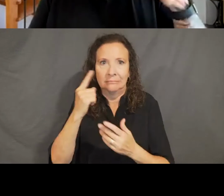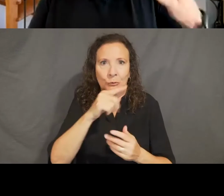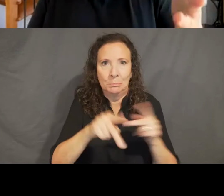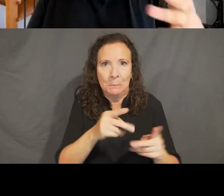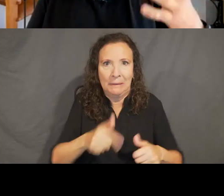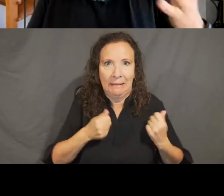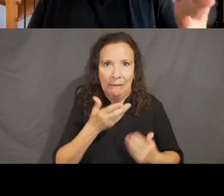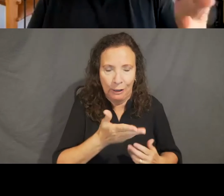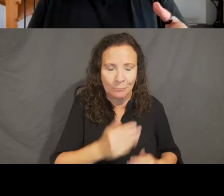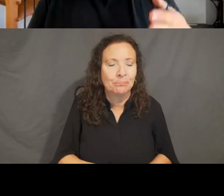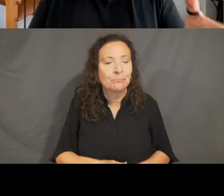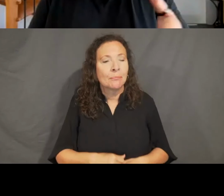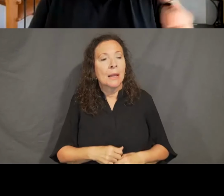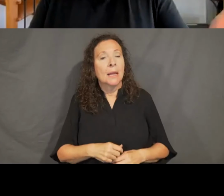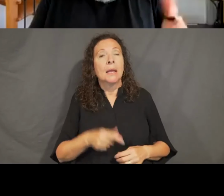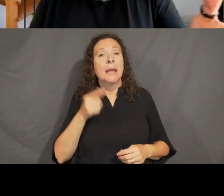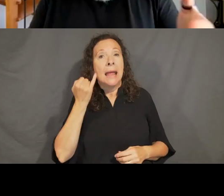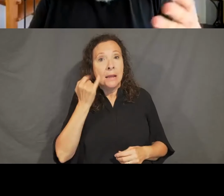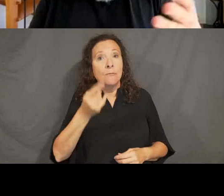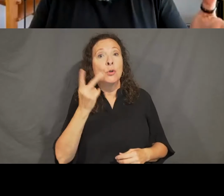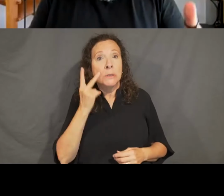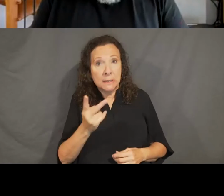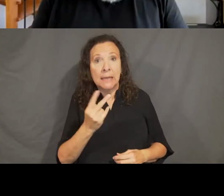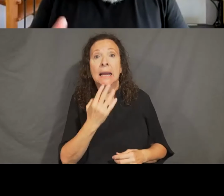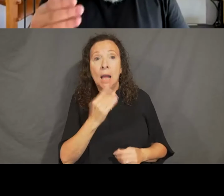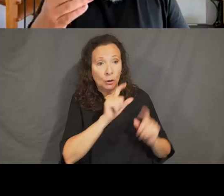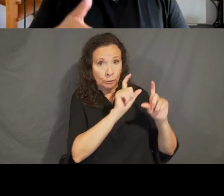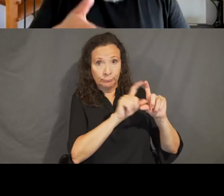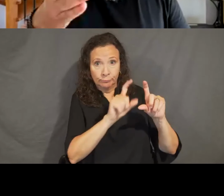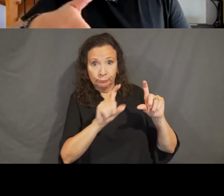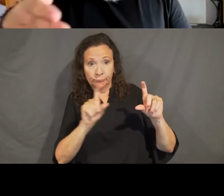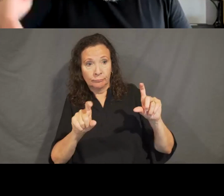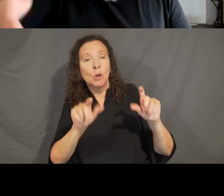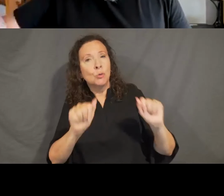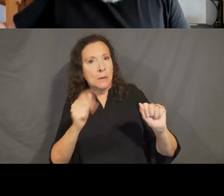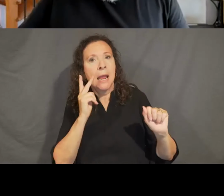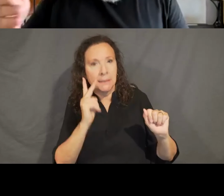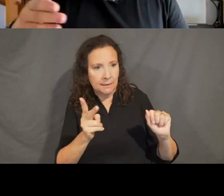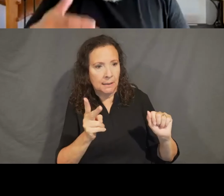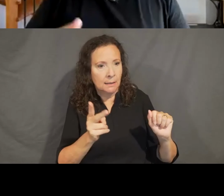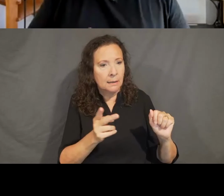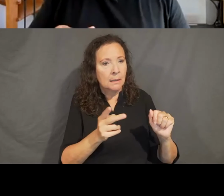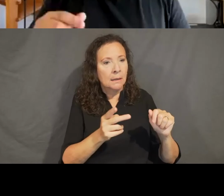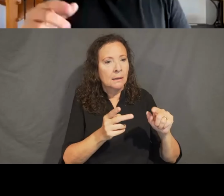If you can perceive colors, you can see despite some of them being in the wrong color with